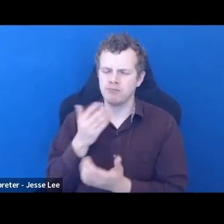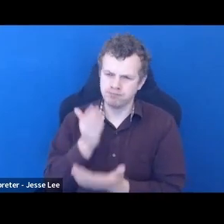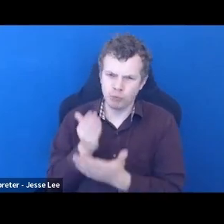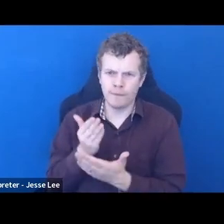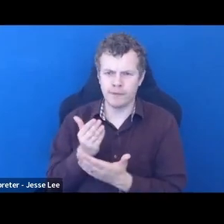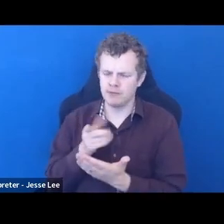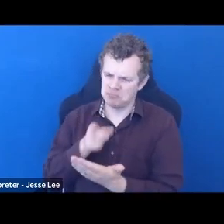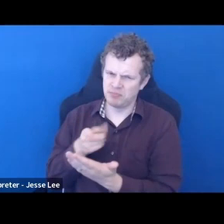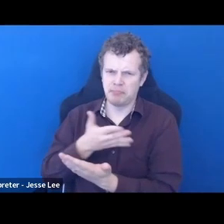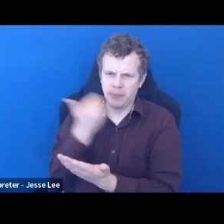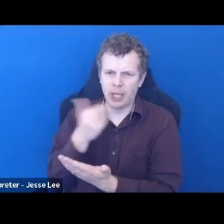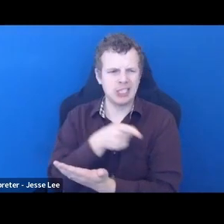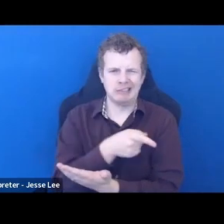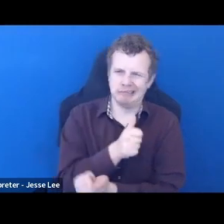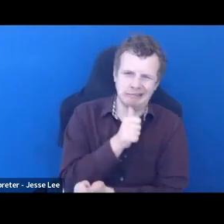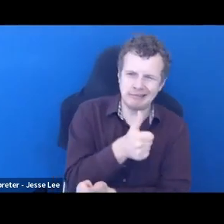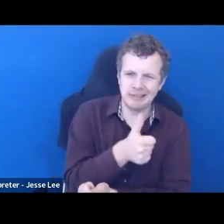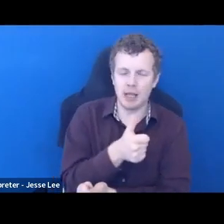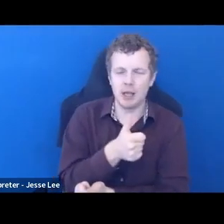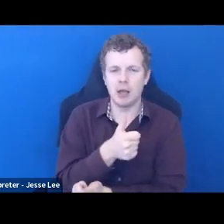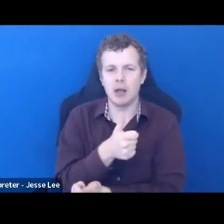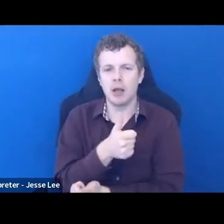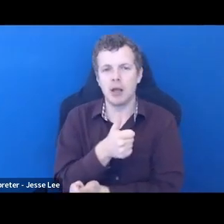which was not because I know outcomes are so variable.